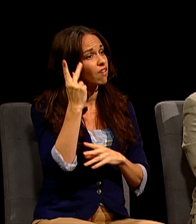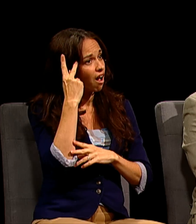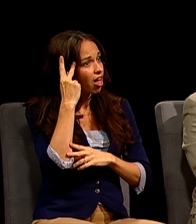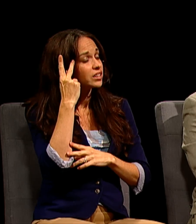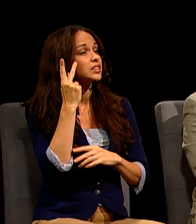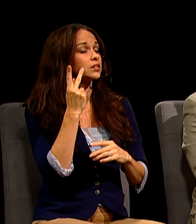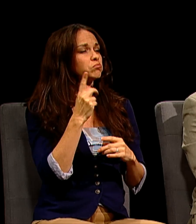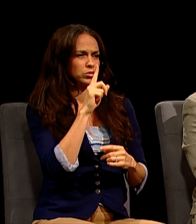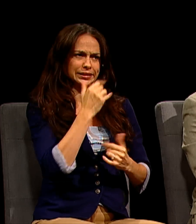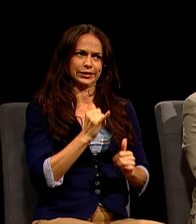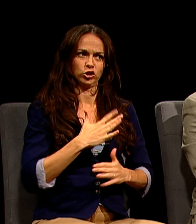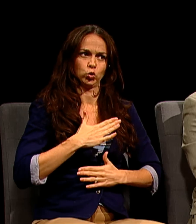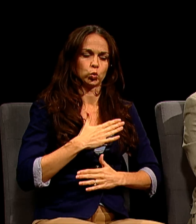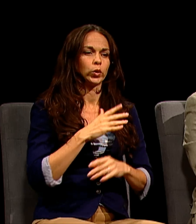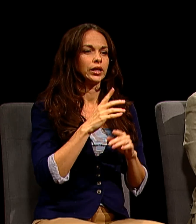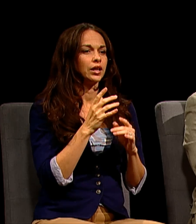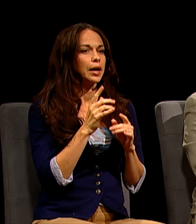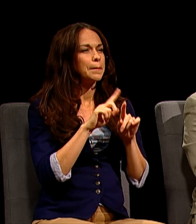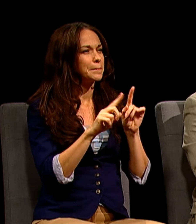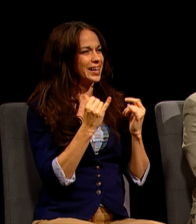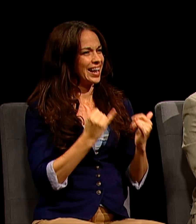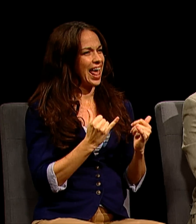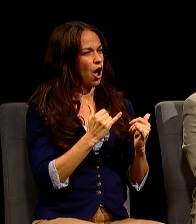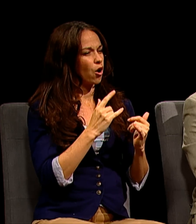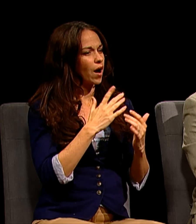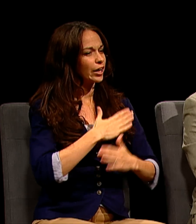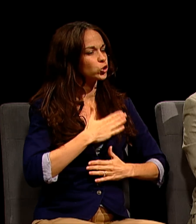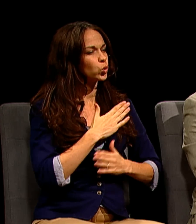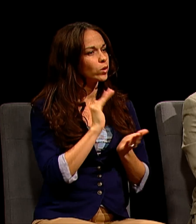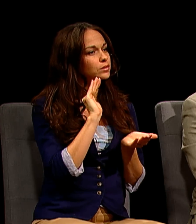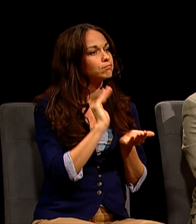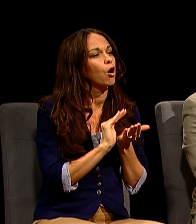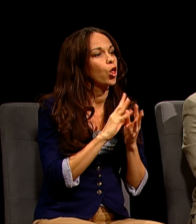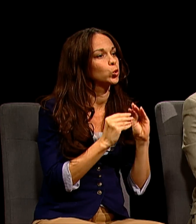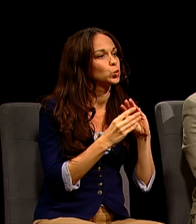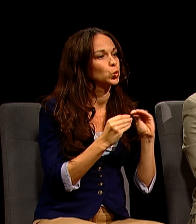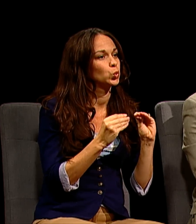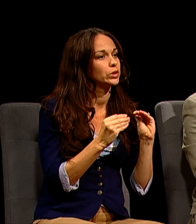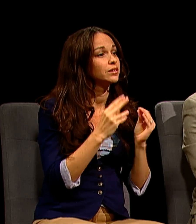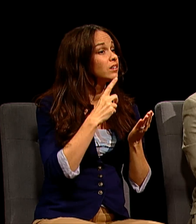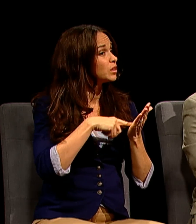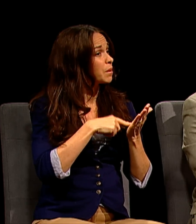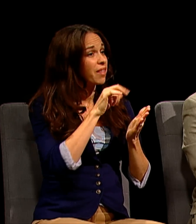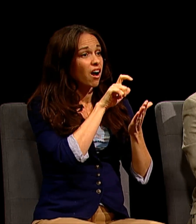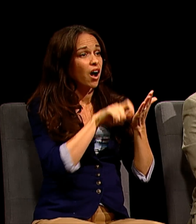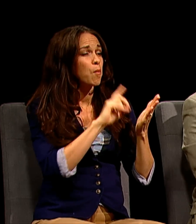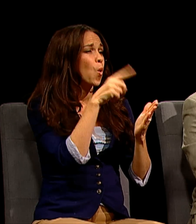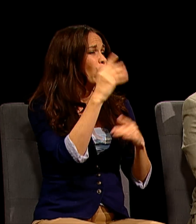were a sort of enjoy telling smaller stories. And sometimes a column is an opinion it's just a story about something.